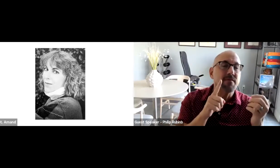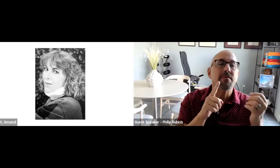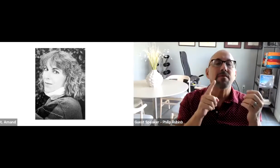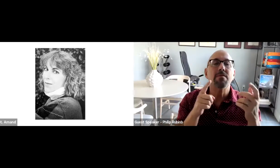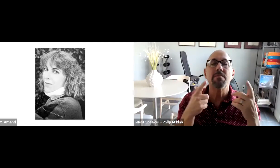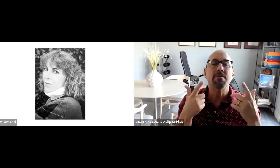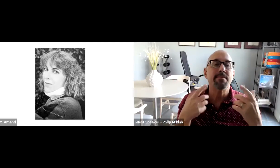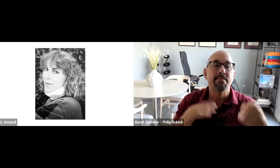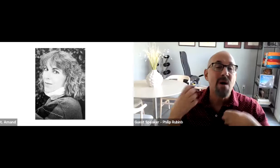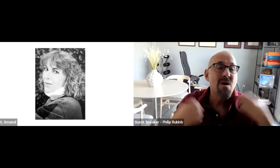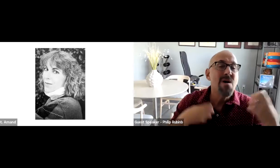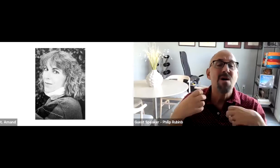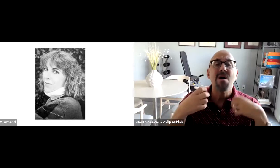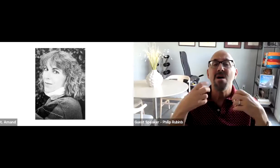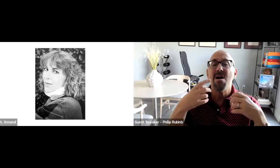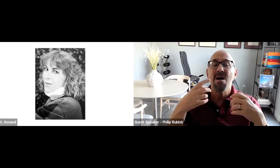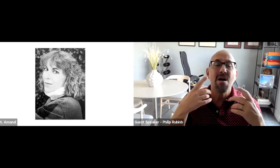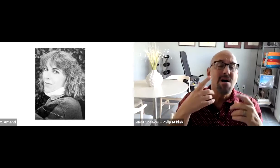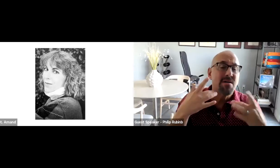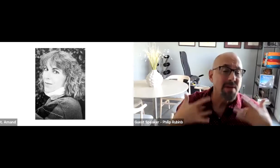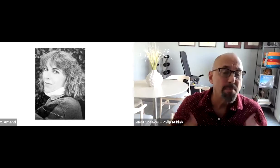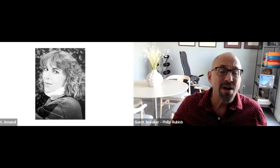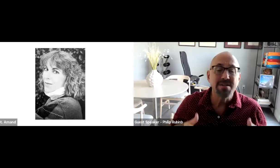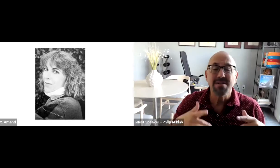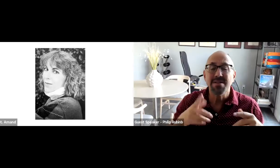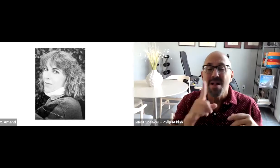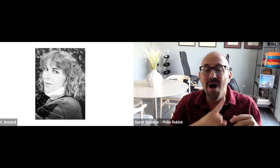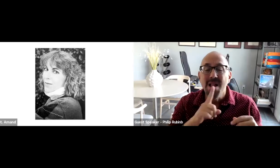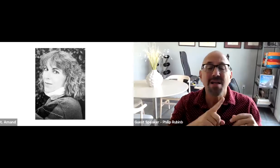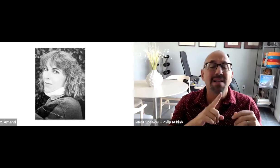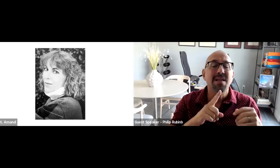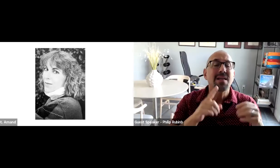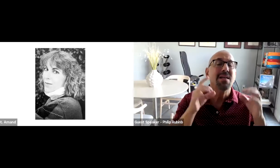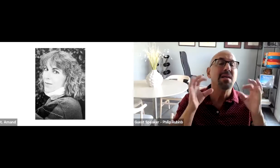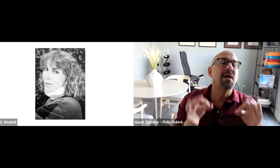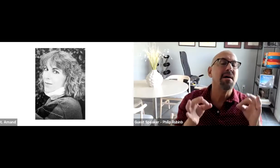for so many gay, lesbian, Deaf, people with emotional problems--